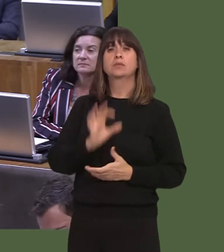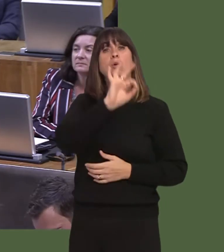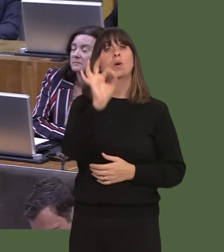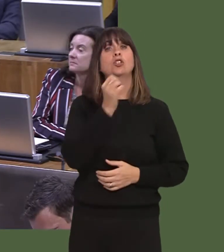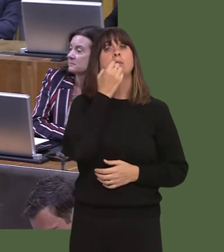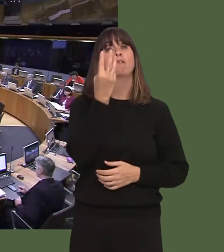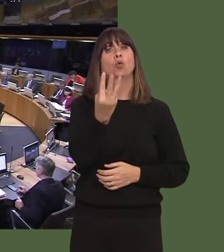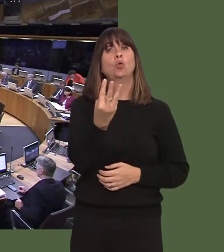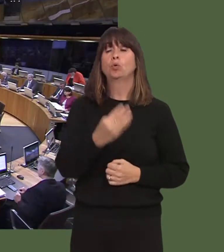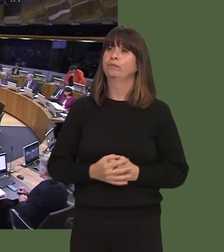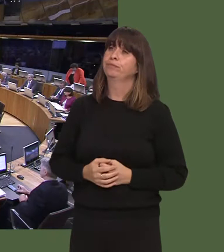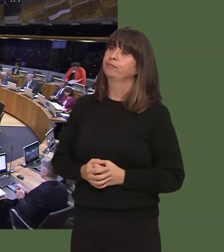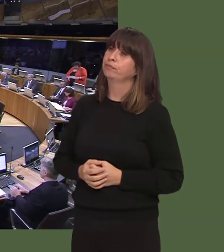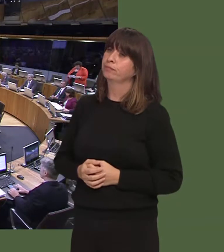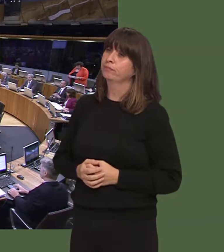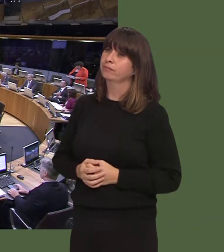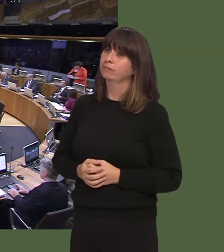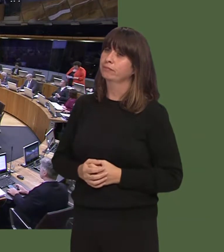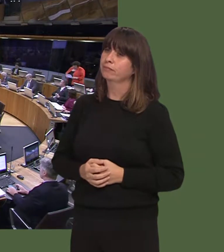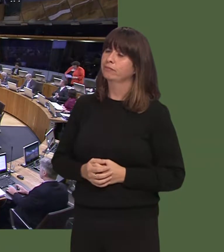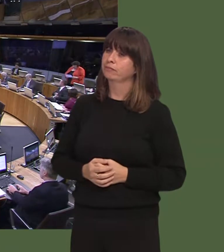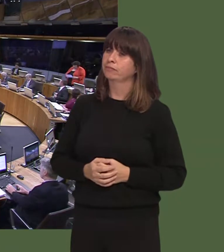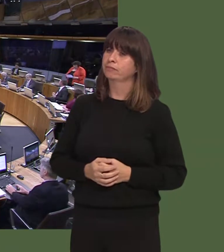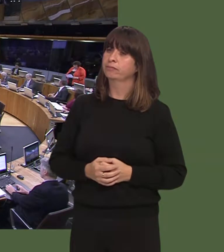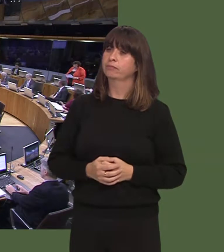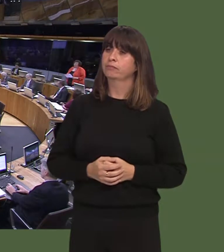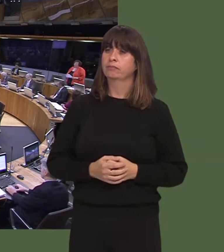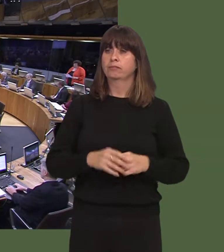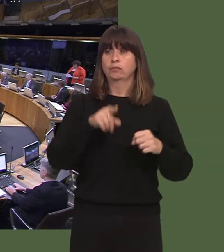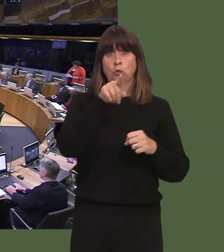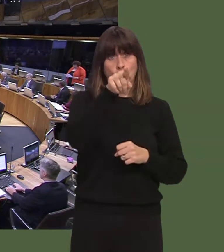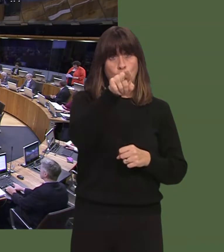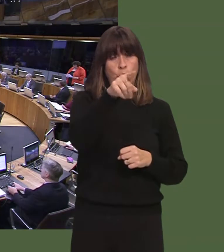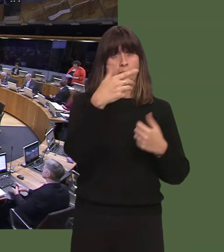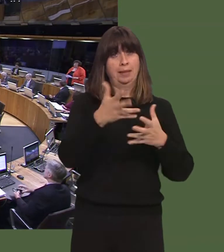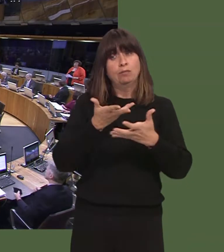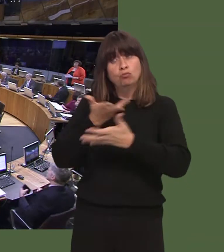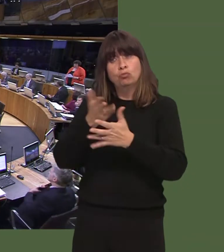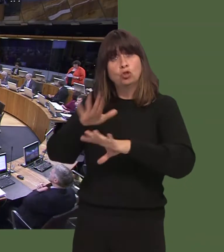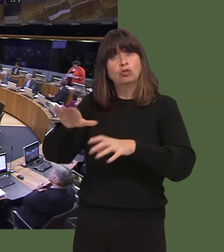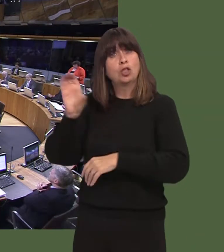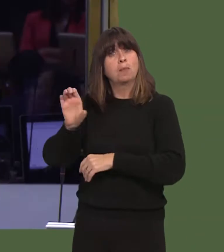Helen Mary Jones AM: 4. What discussions has the First Minister had with the Childrenís Commissioner for Wales